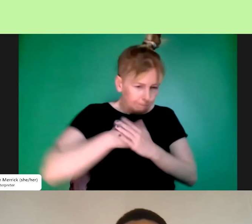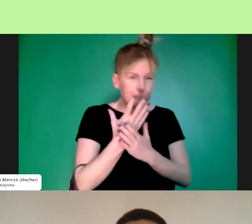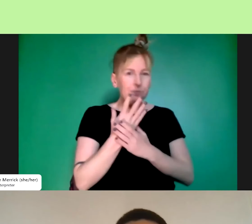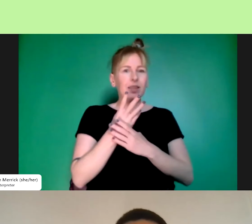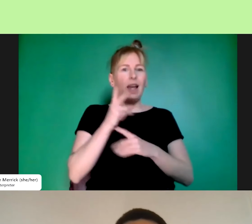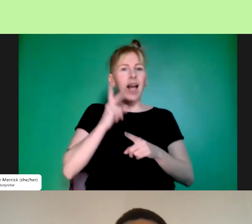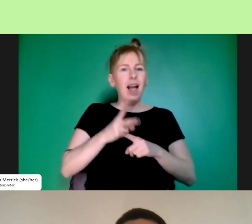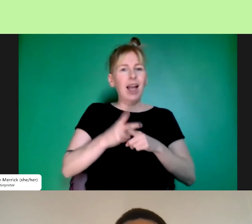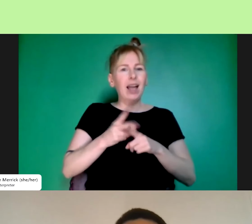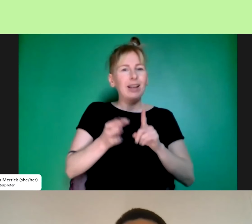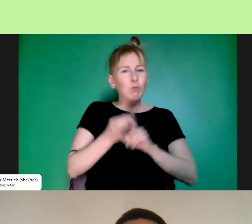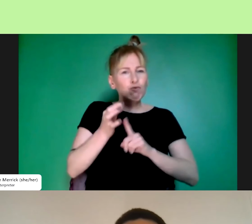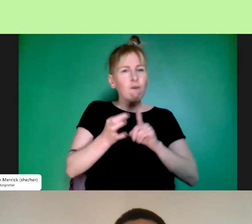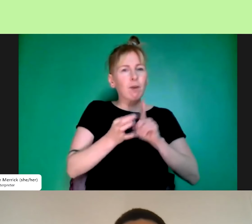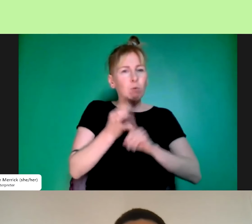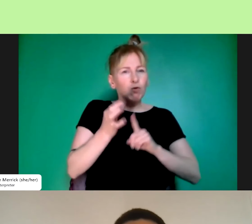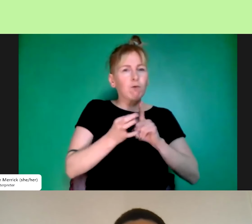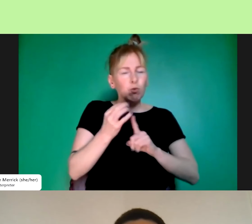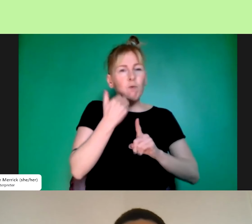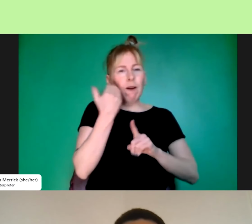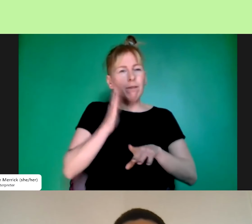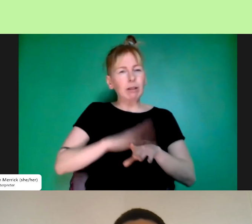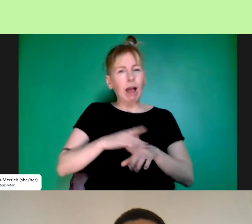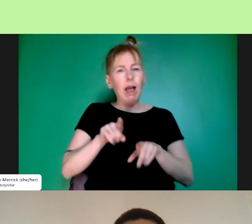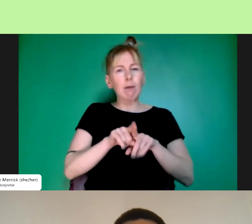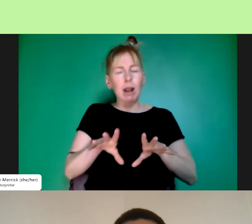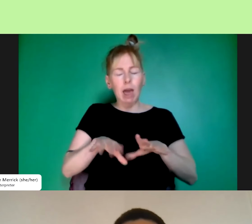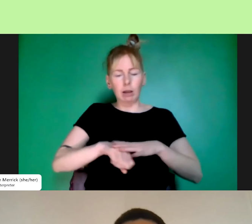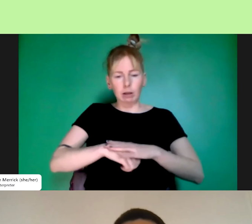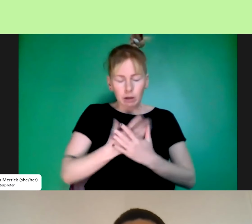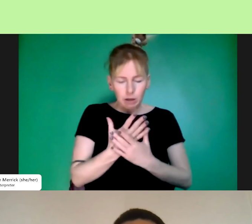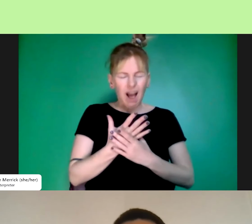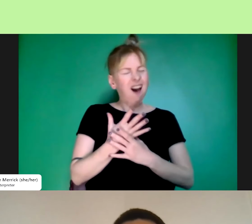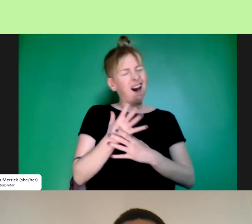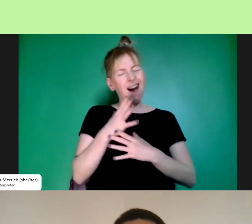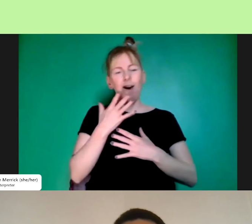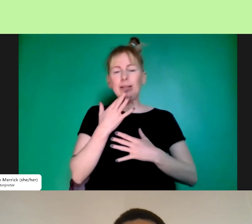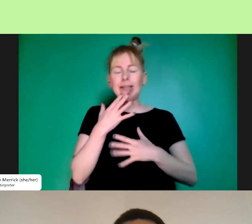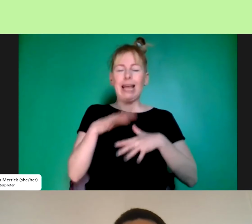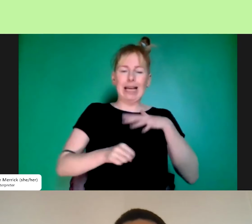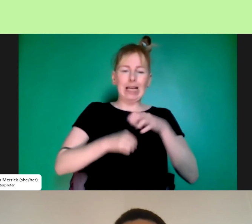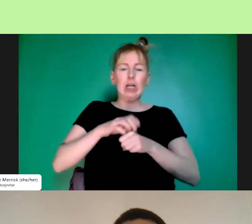little bit better next time. And so I kind of think of that. And, and I also think like maybe